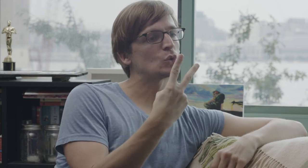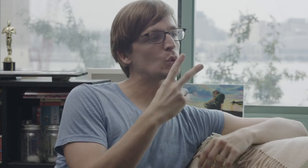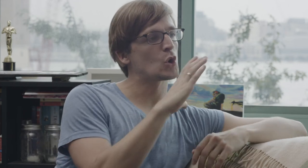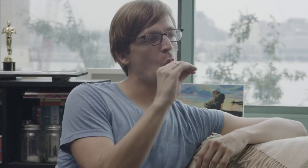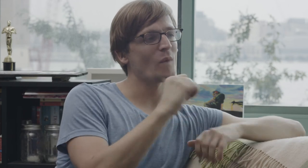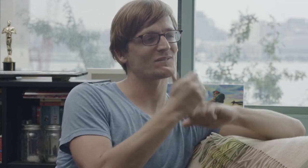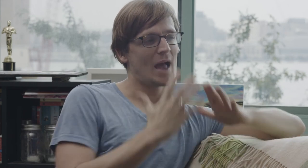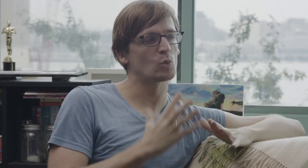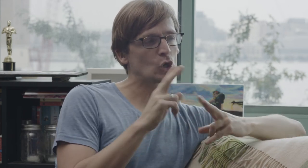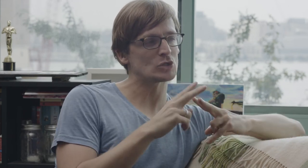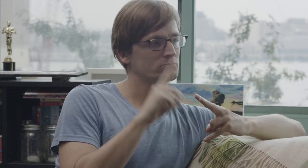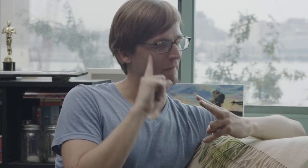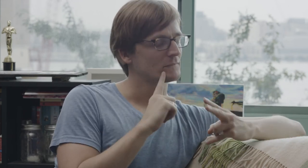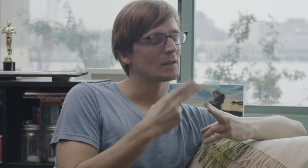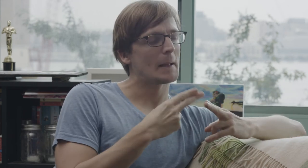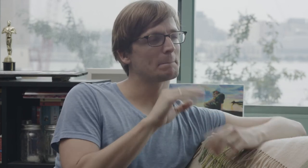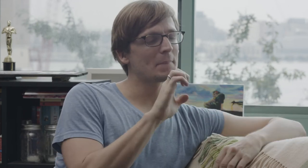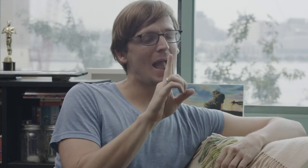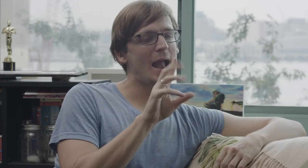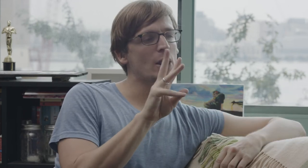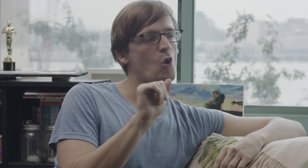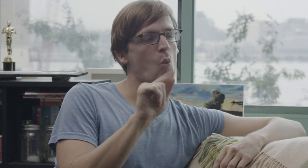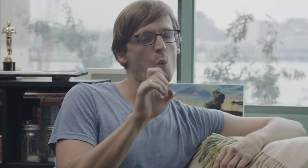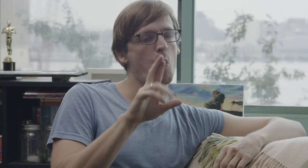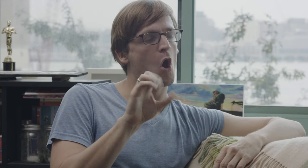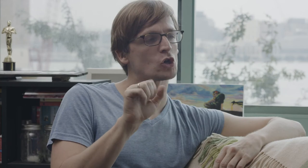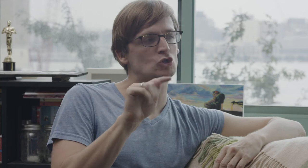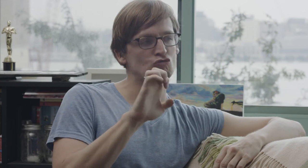two co-founders of Deaf West, Ed Waterstreet and Linda Bove